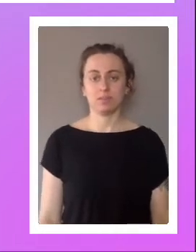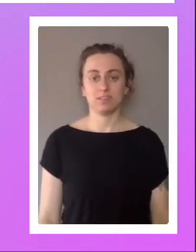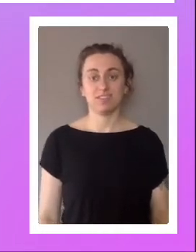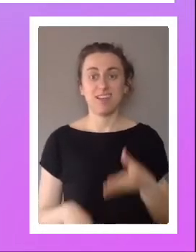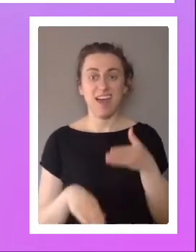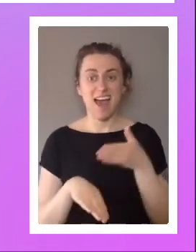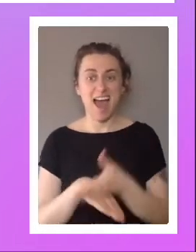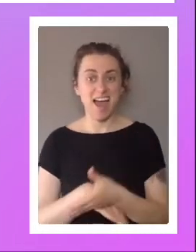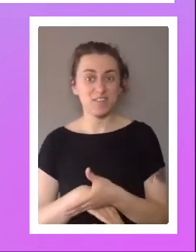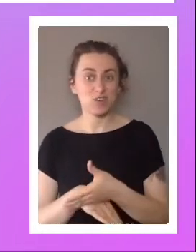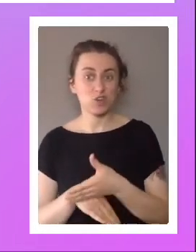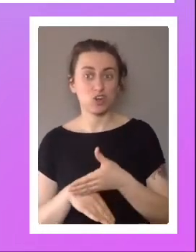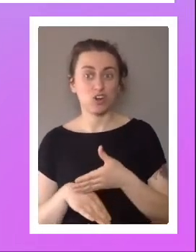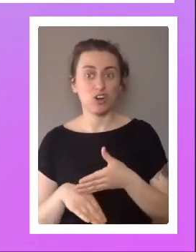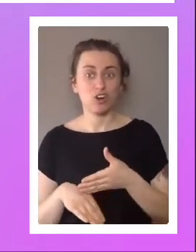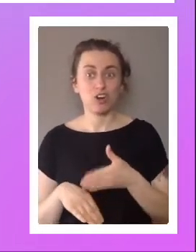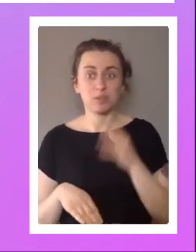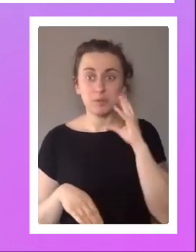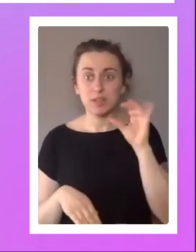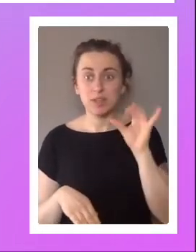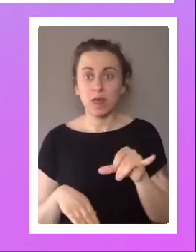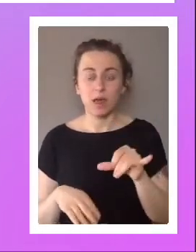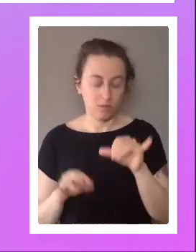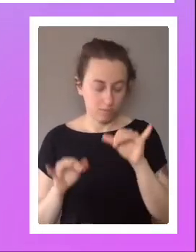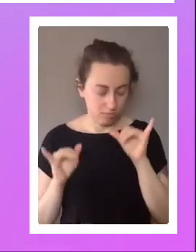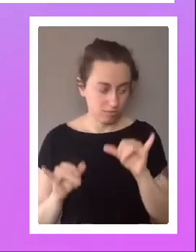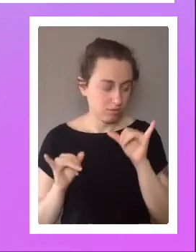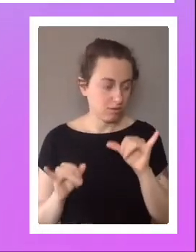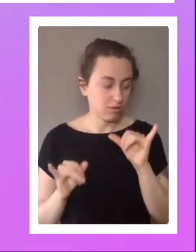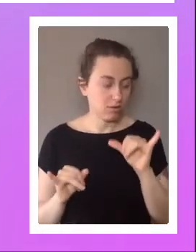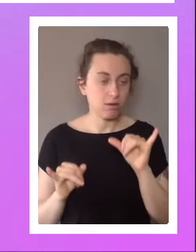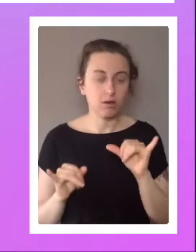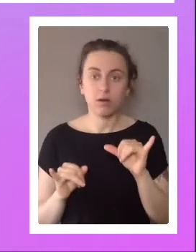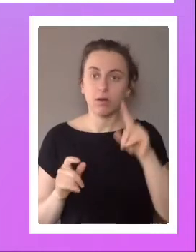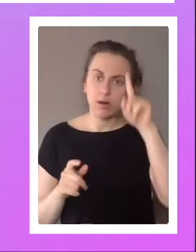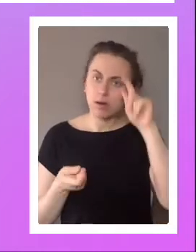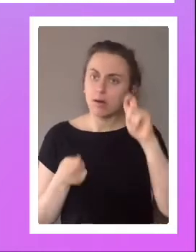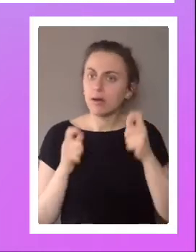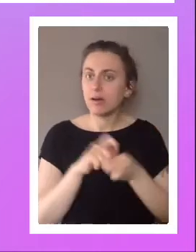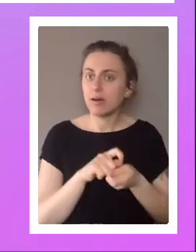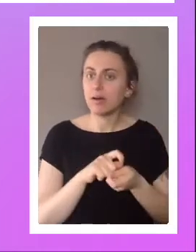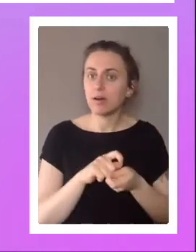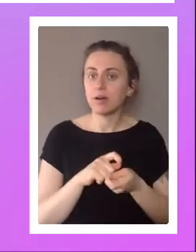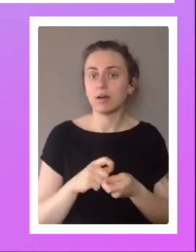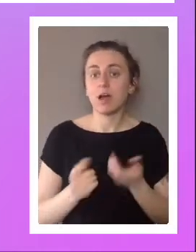well there are gonna be other similar sorts of things maybe you broke your hand and you can't type with two hands.